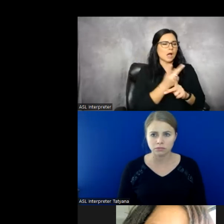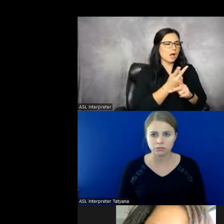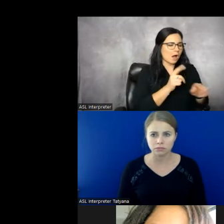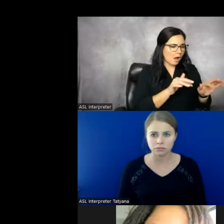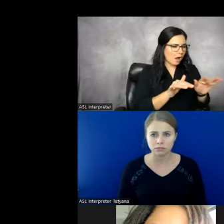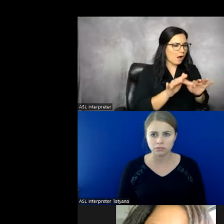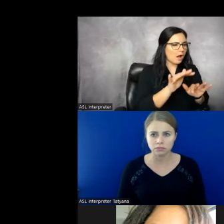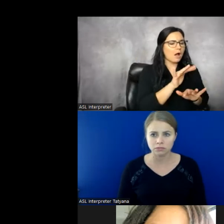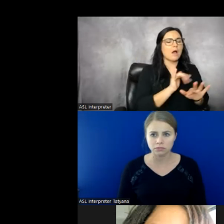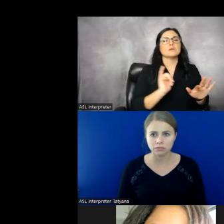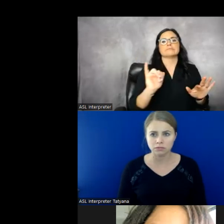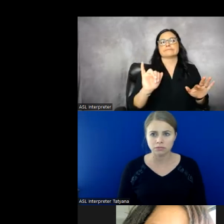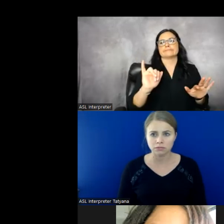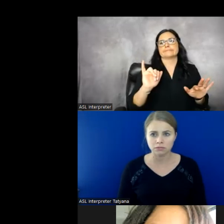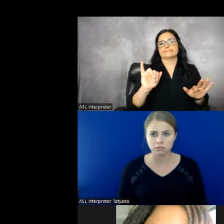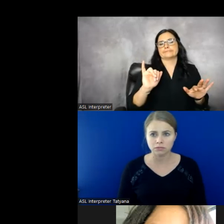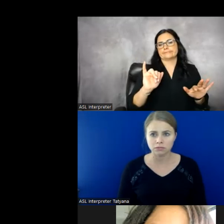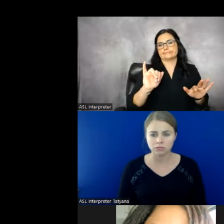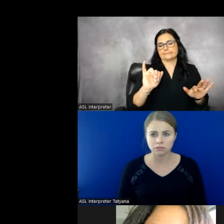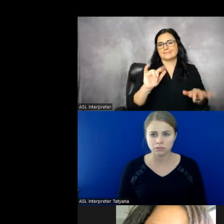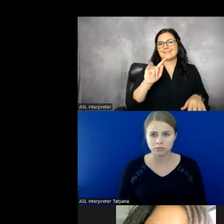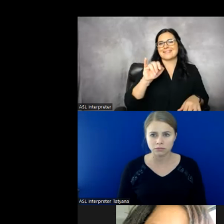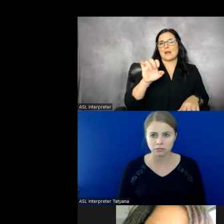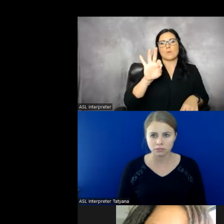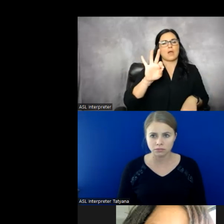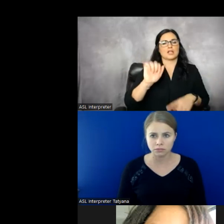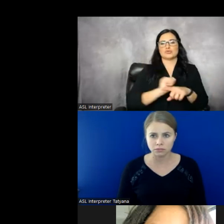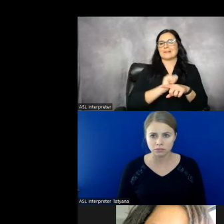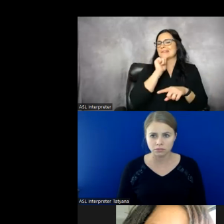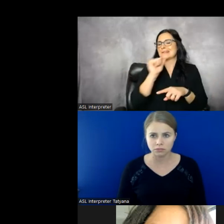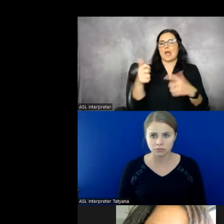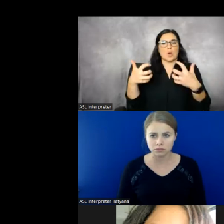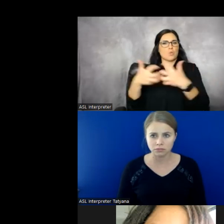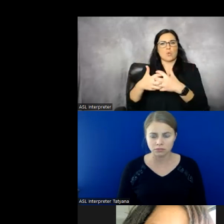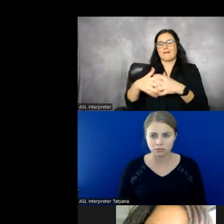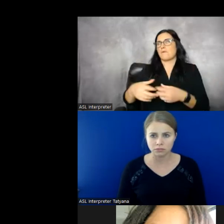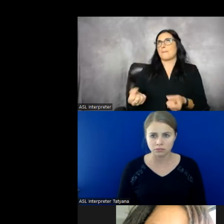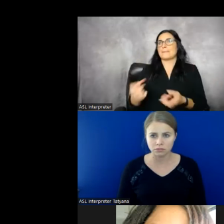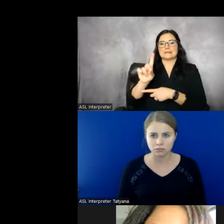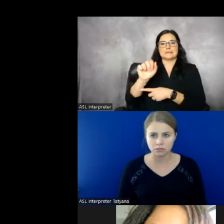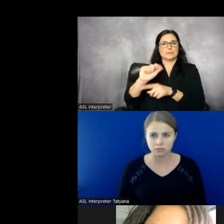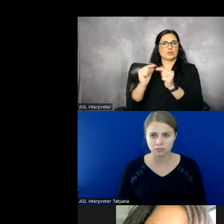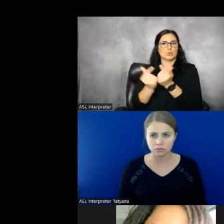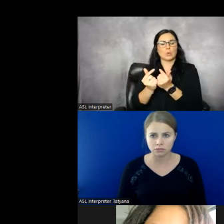that this Title 9 training wouldn't work for multiple disability groups including for vision impaired,